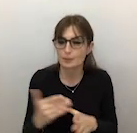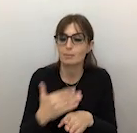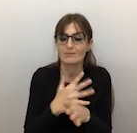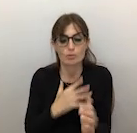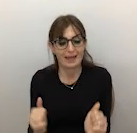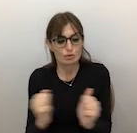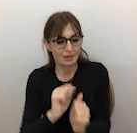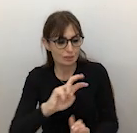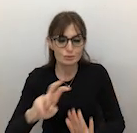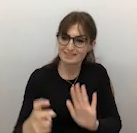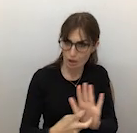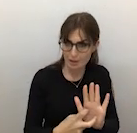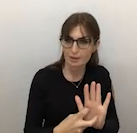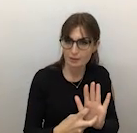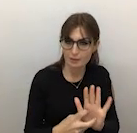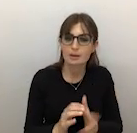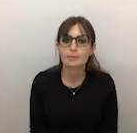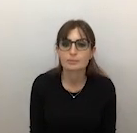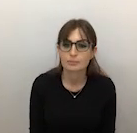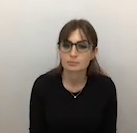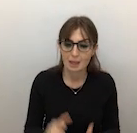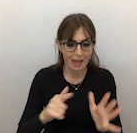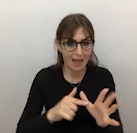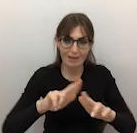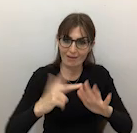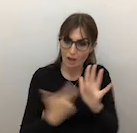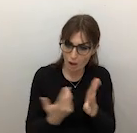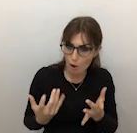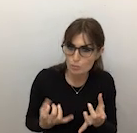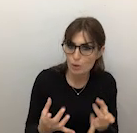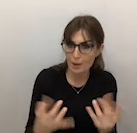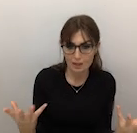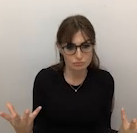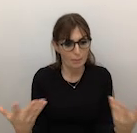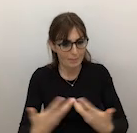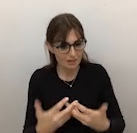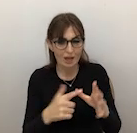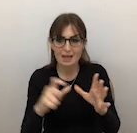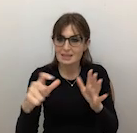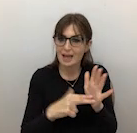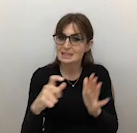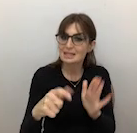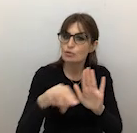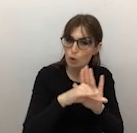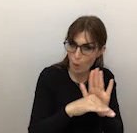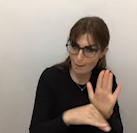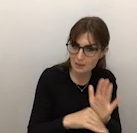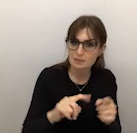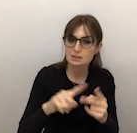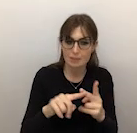before agreeing to sign the declaration. Has the AFR been prepared in accordance with ACNC requirements